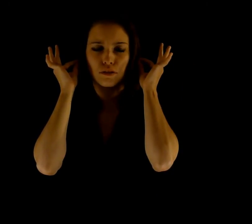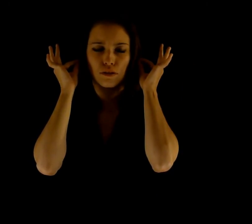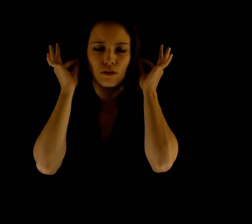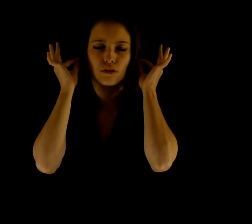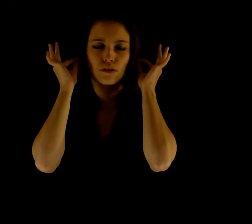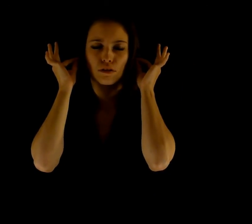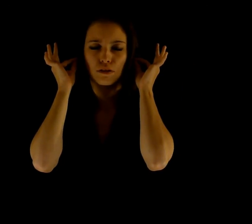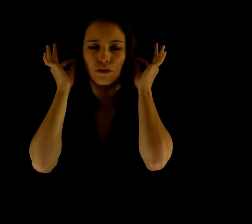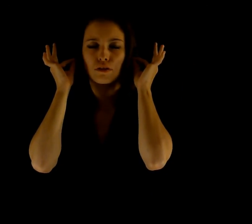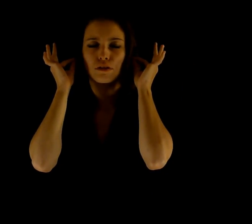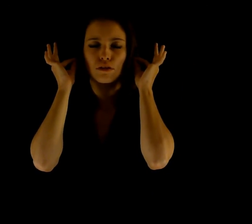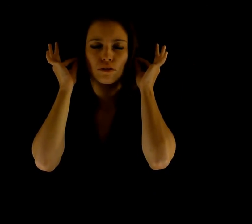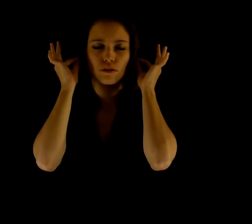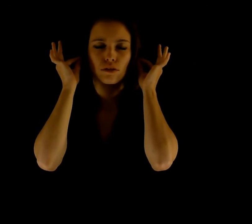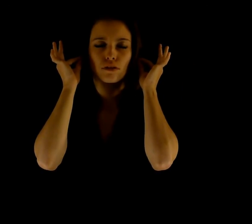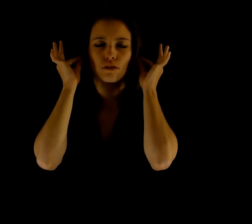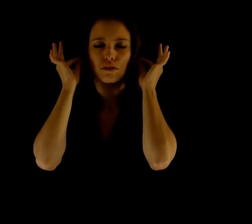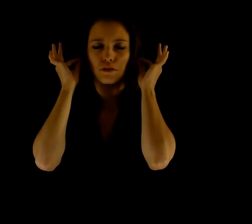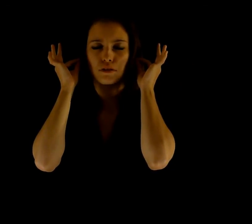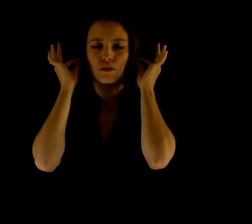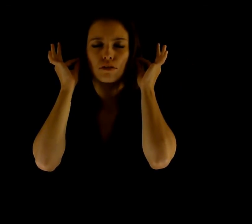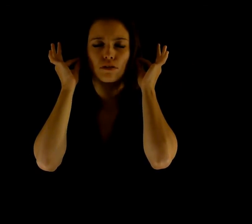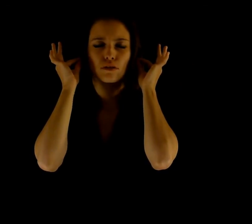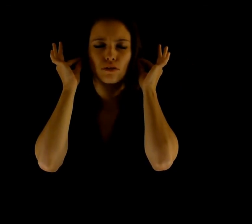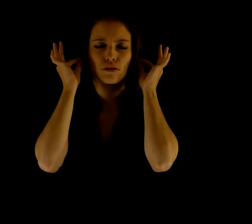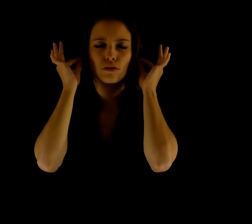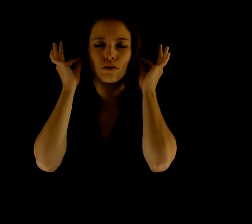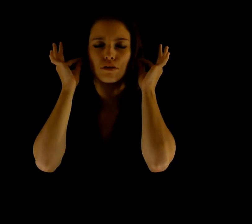LISTEN-TO-MUSIC And packed his bag